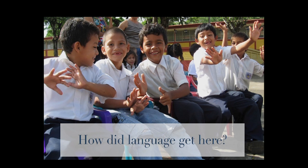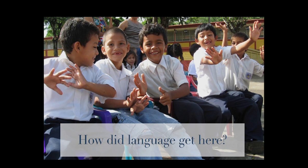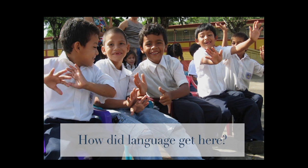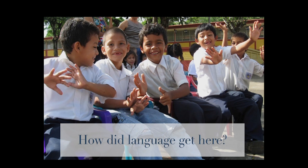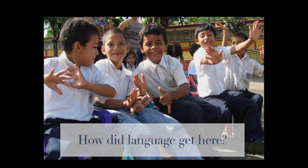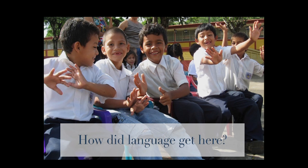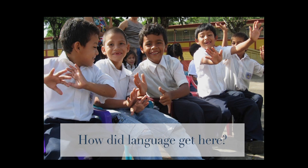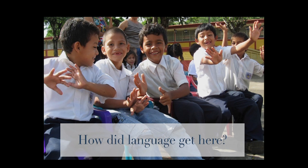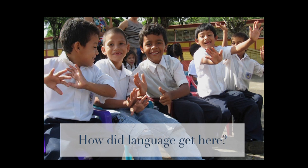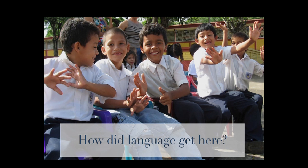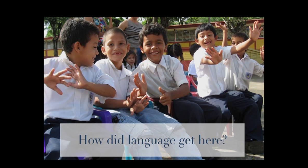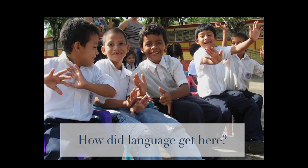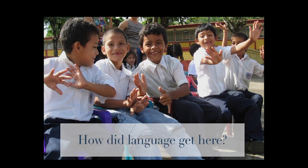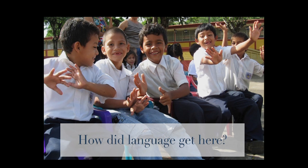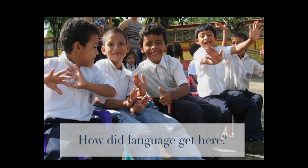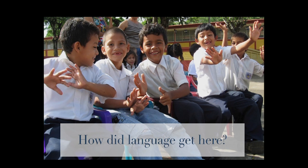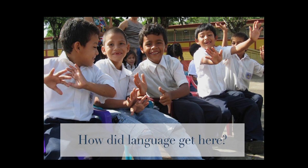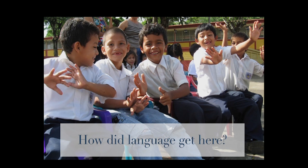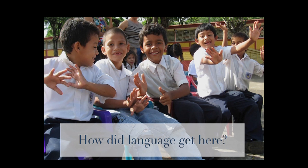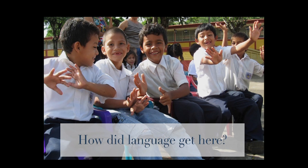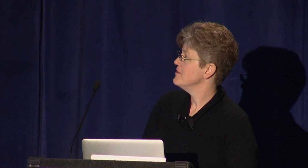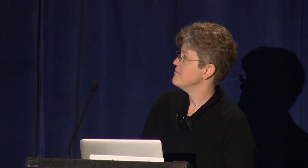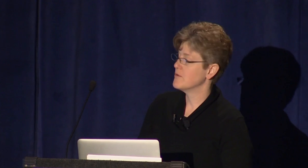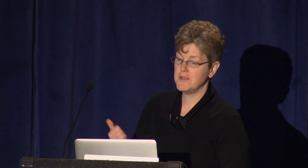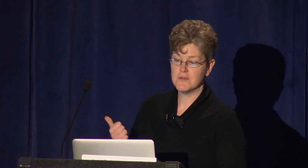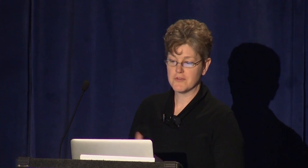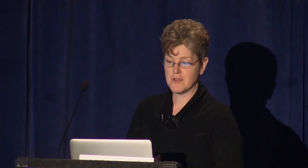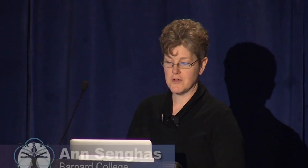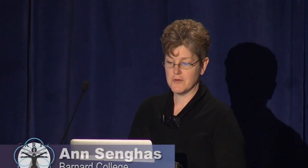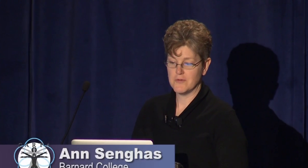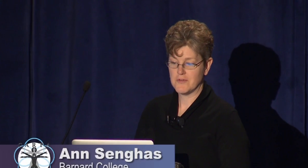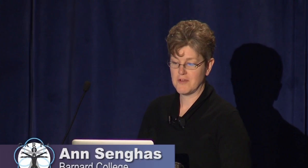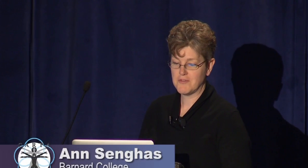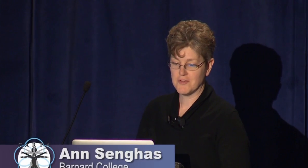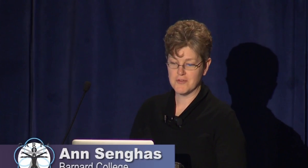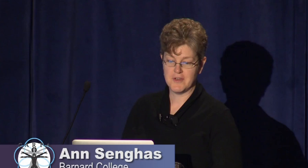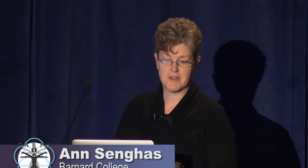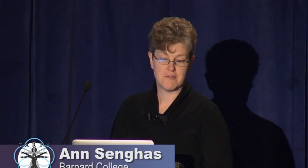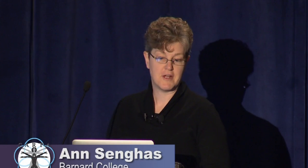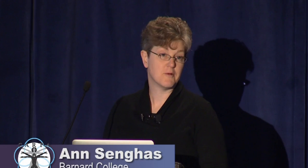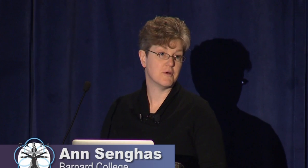40 years ago, this language didn't exist, 40 years ago, deaf children in Nicaragua,